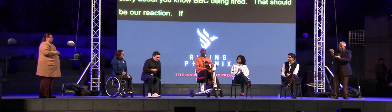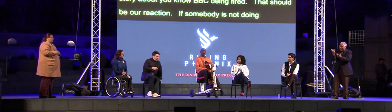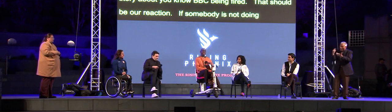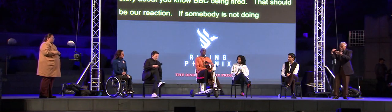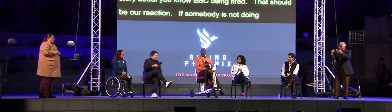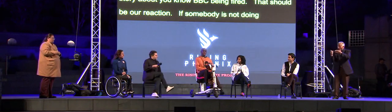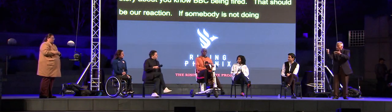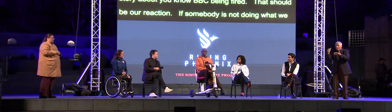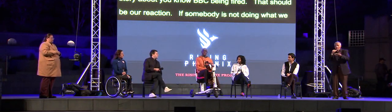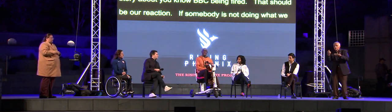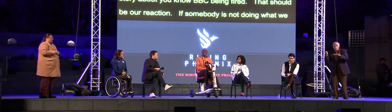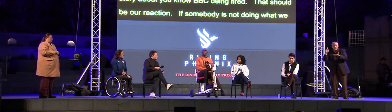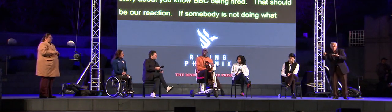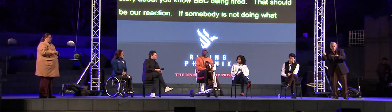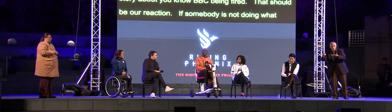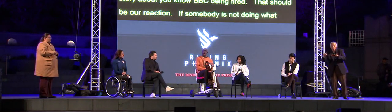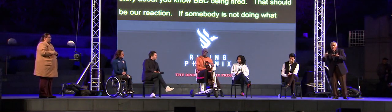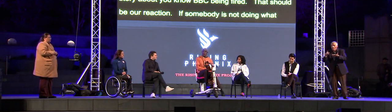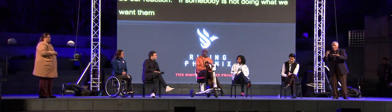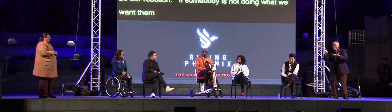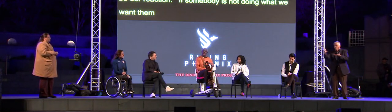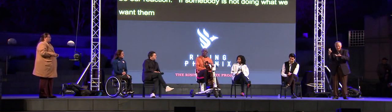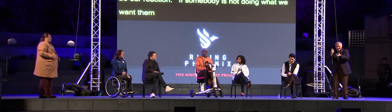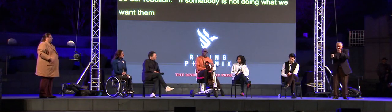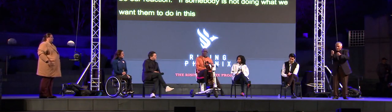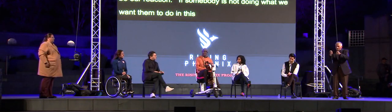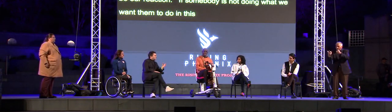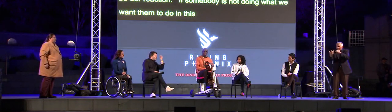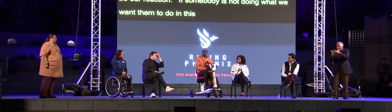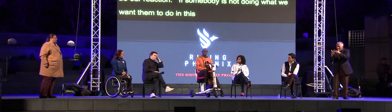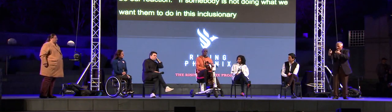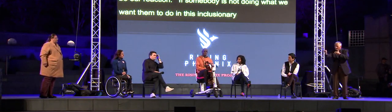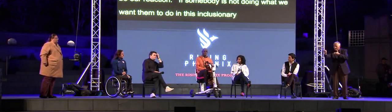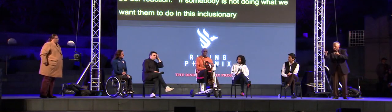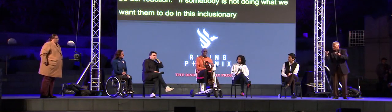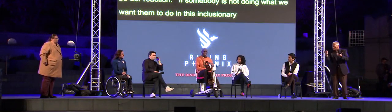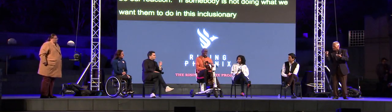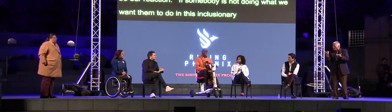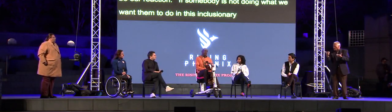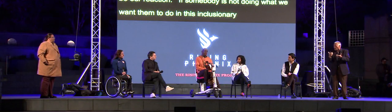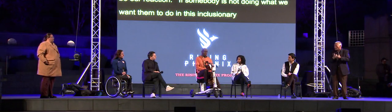and this